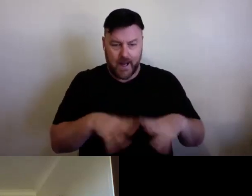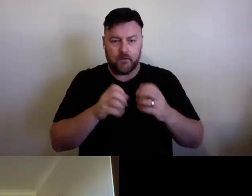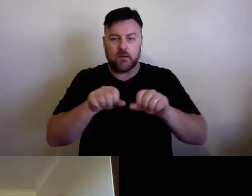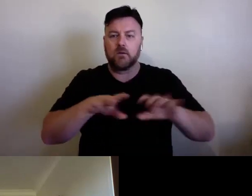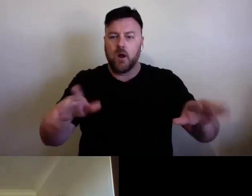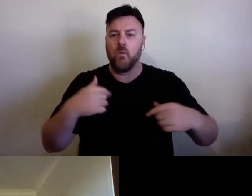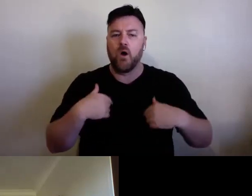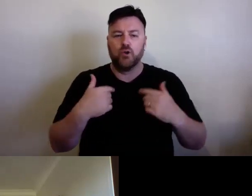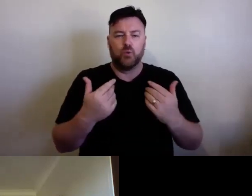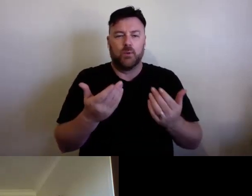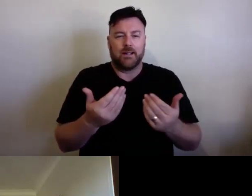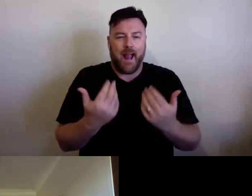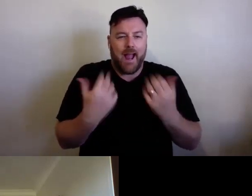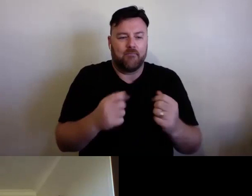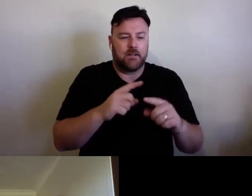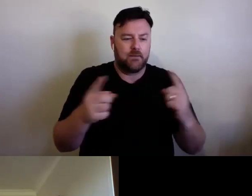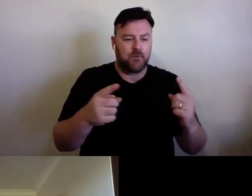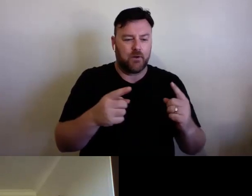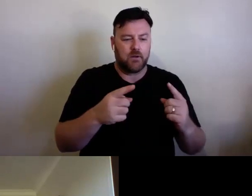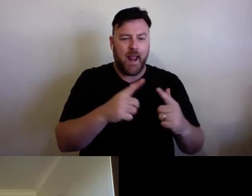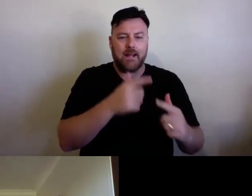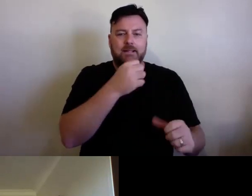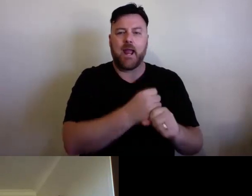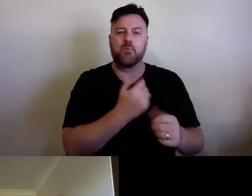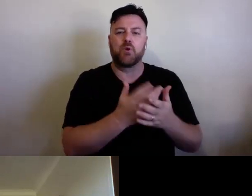beyond just views. But looking at, yeah, the quality and how long